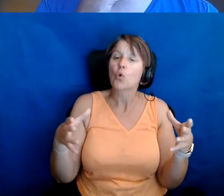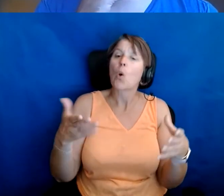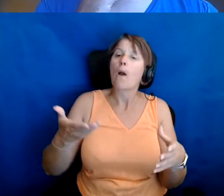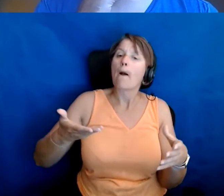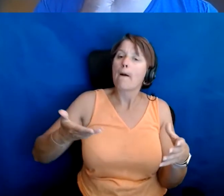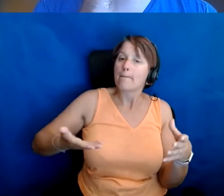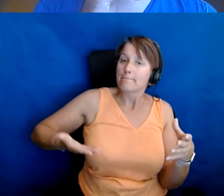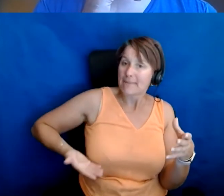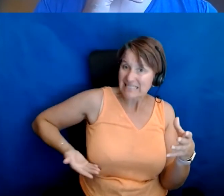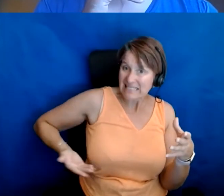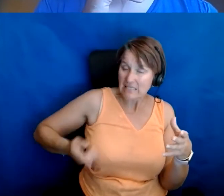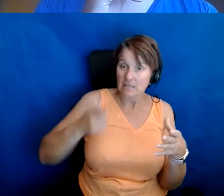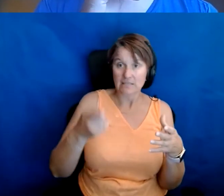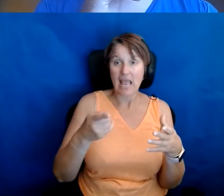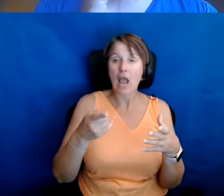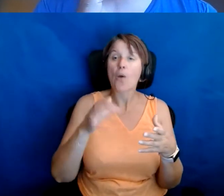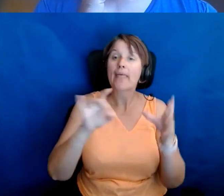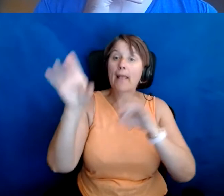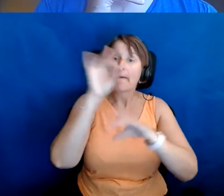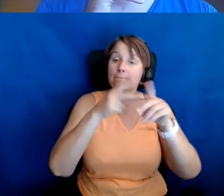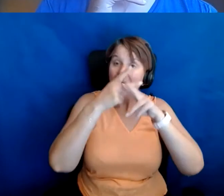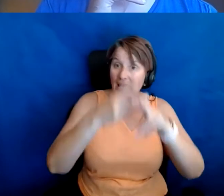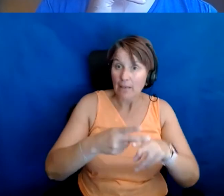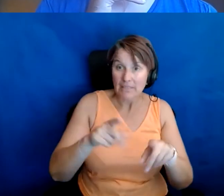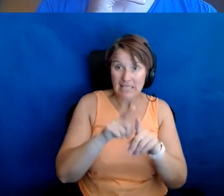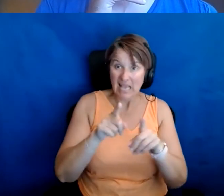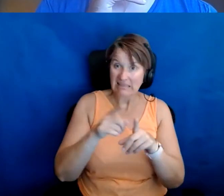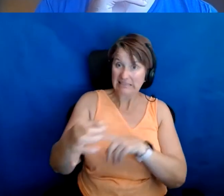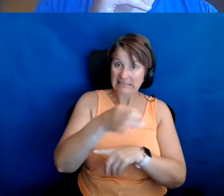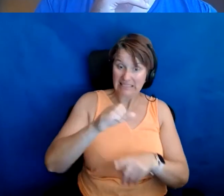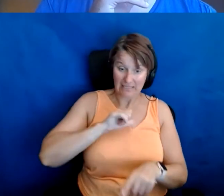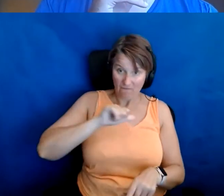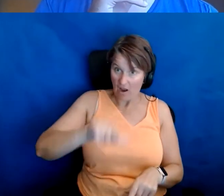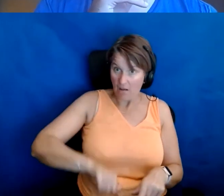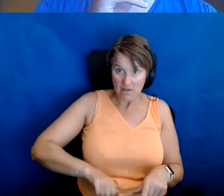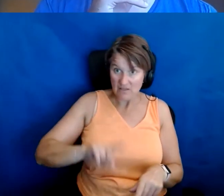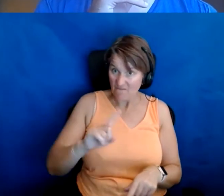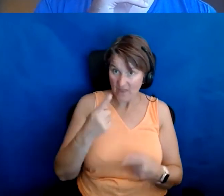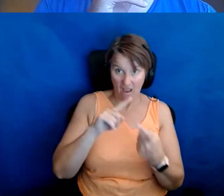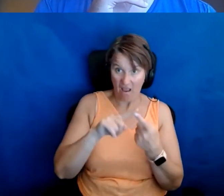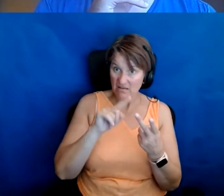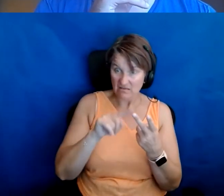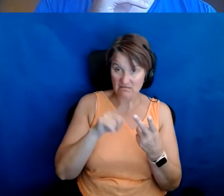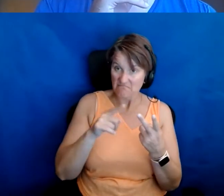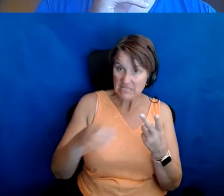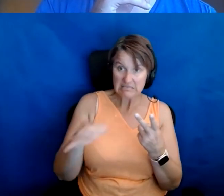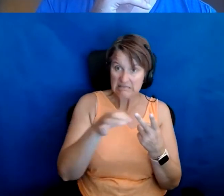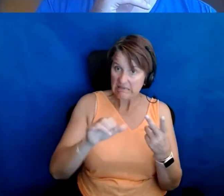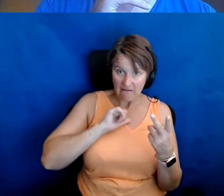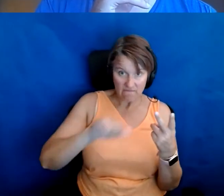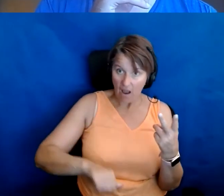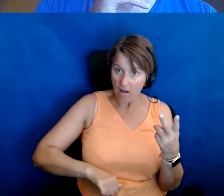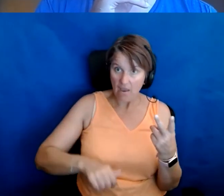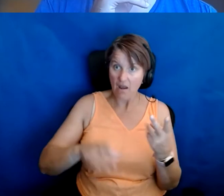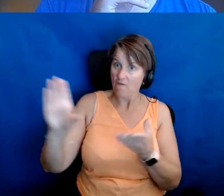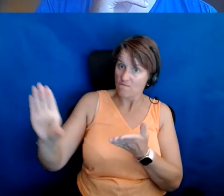you know, the farmers are now the city farmers, the first city in Norway to have a city farmer funded by the Norwegian Farmers Union.